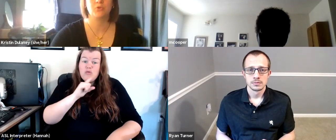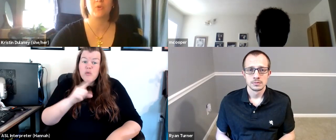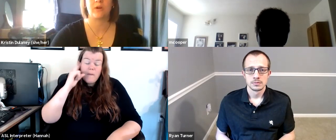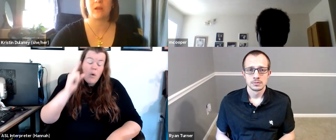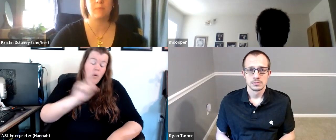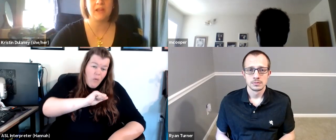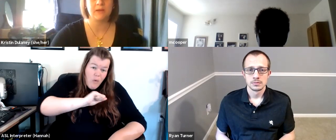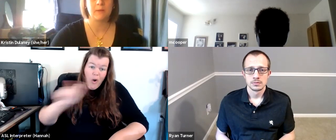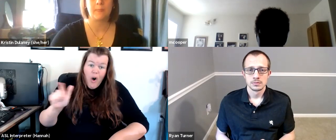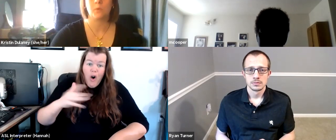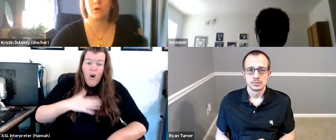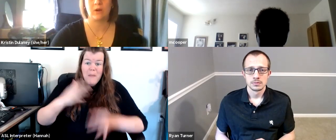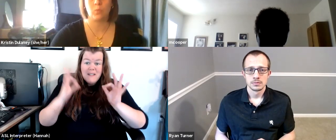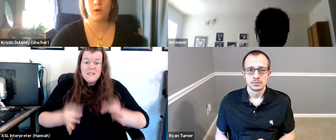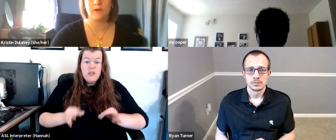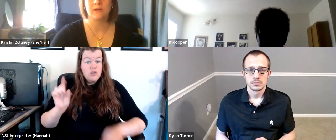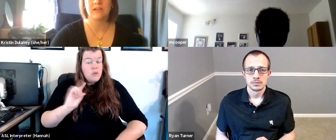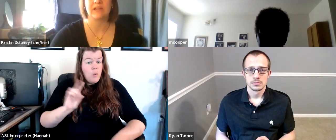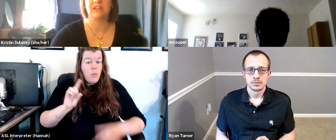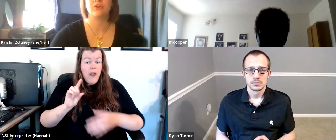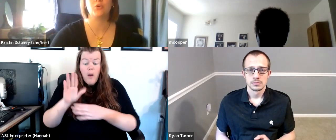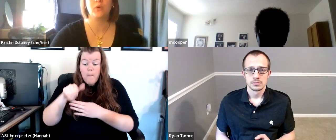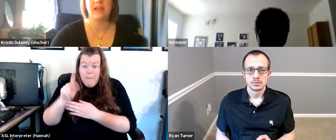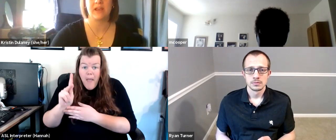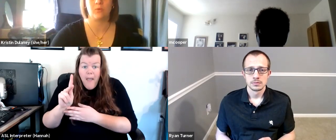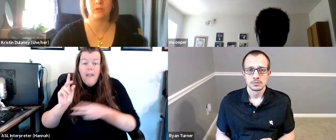including where I bank, where I work, and even who I hang out with.